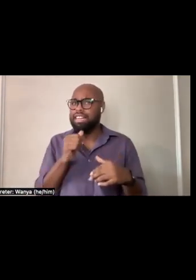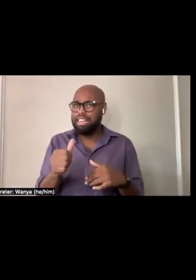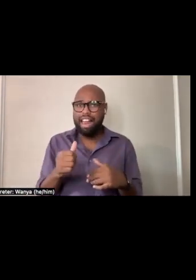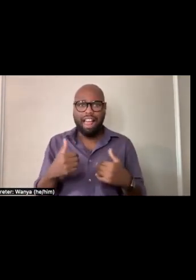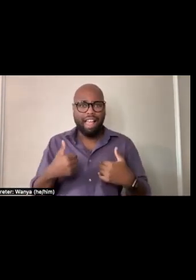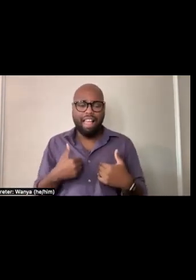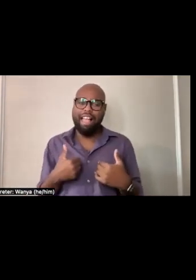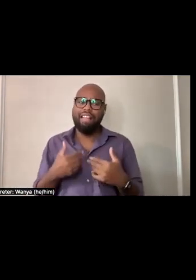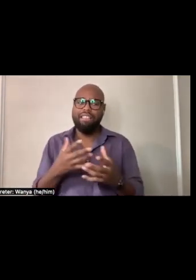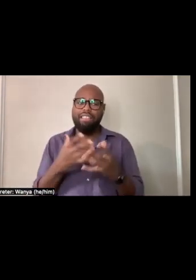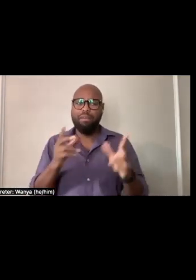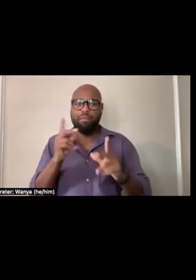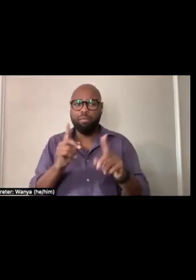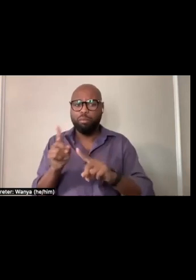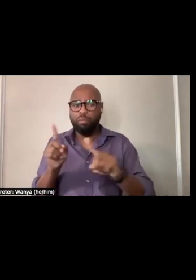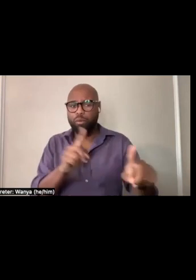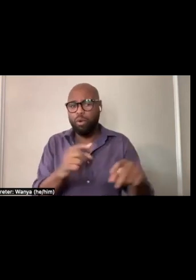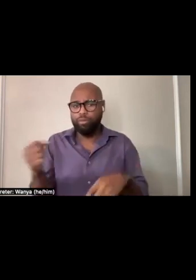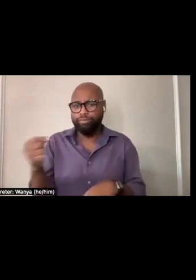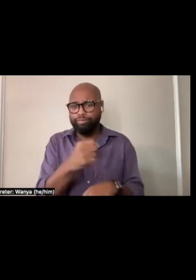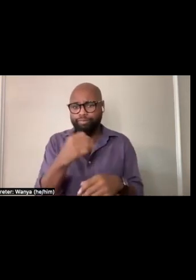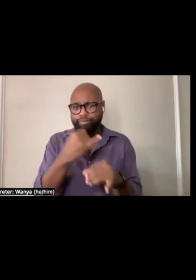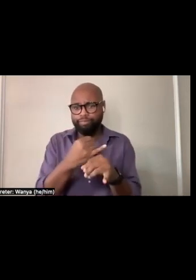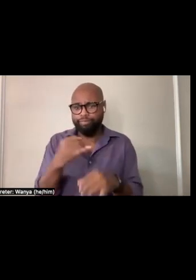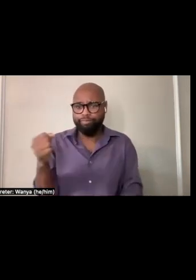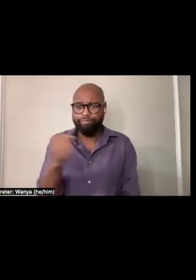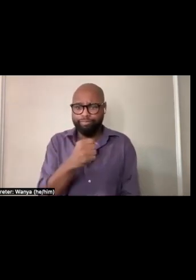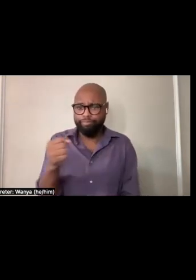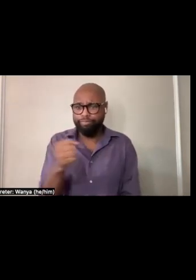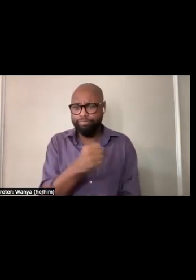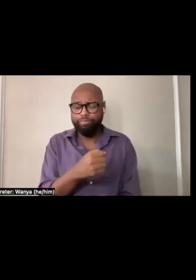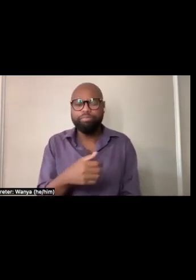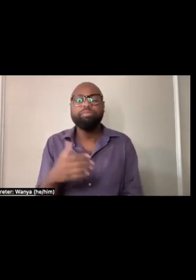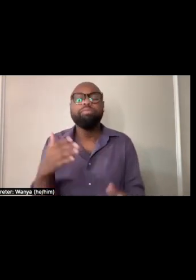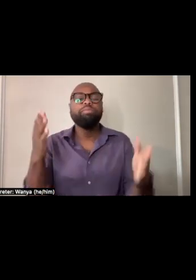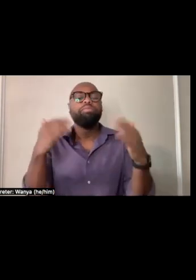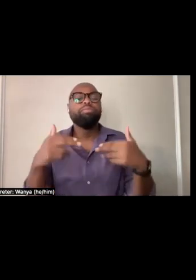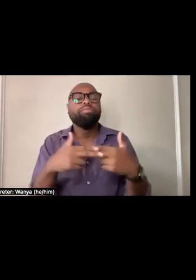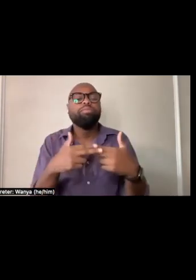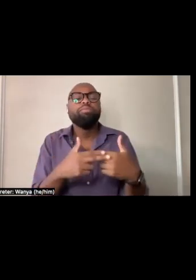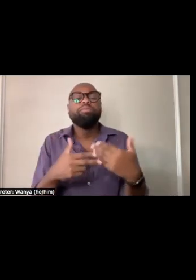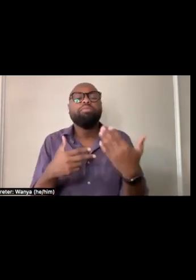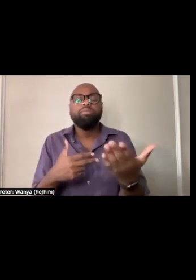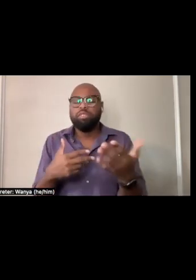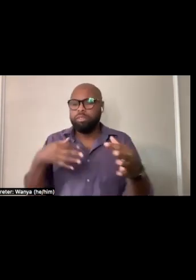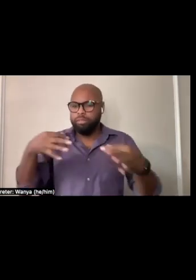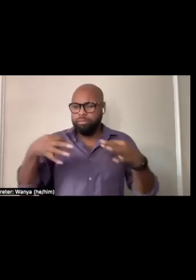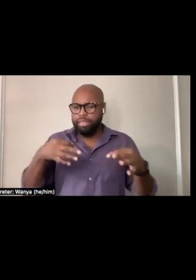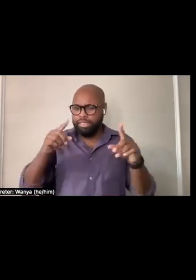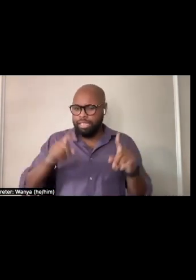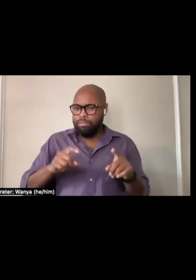Next slide, please. So let me just place this pilot in context for a minute.